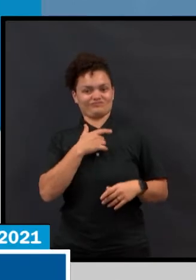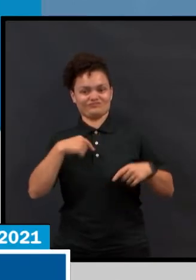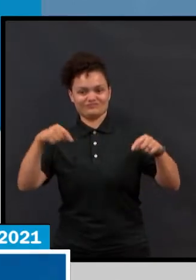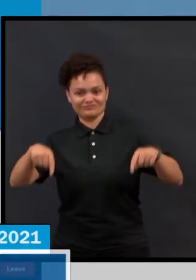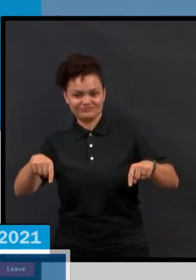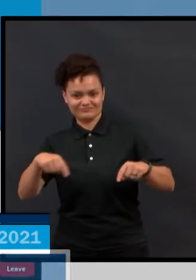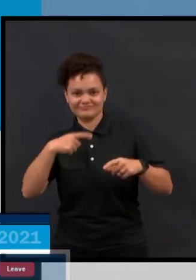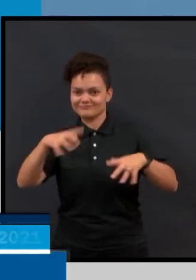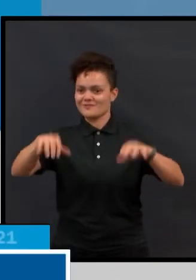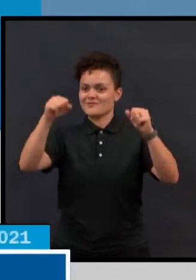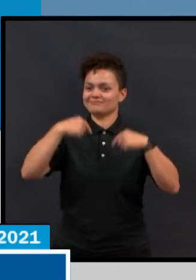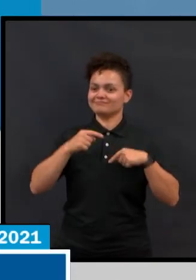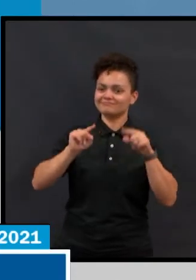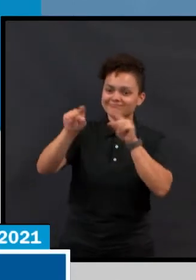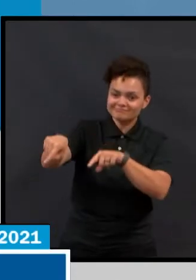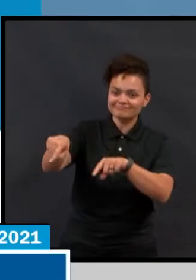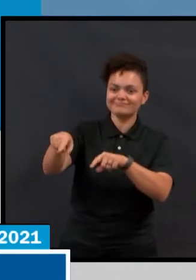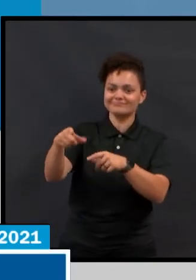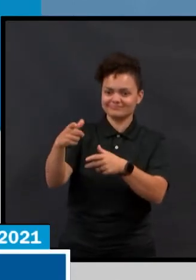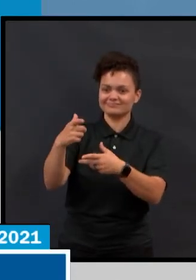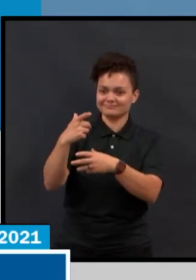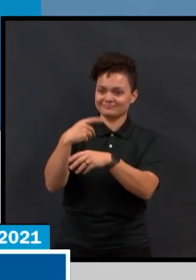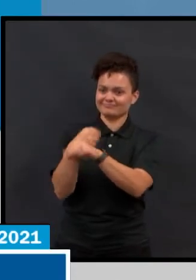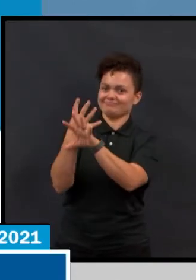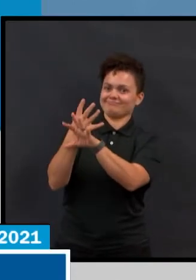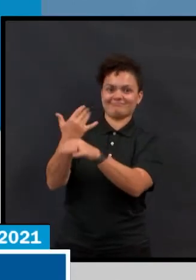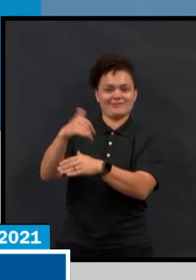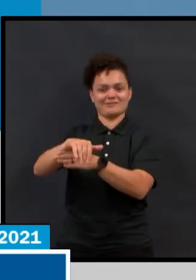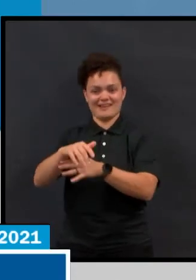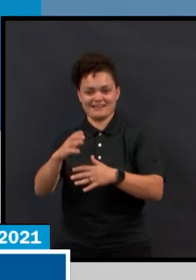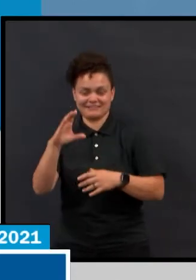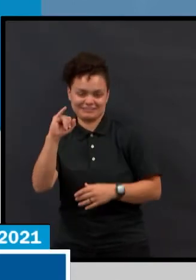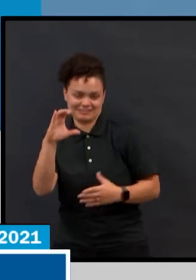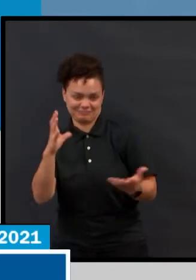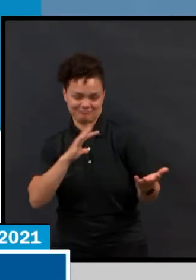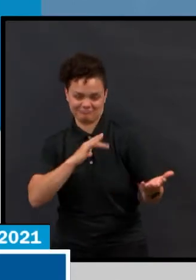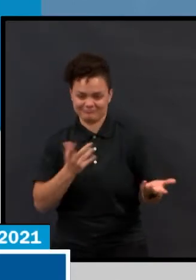virtually for this cabinet community meeting and i want to thank one of the one of my favorite people